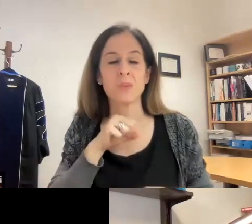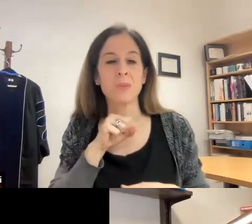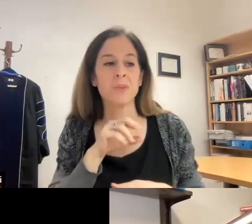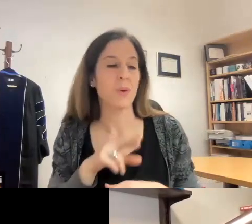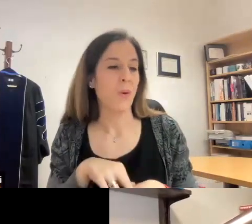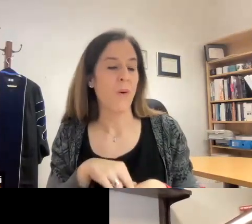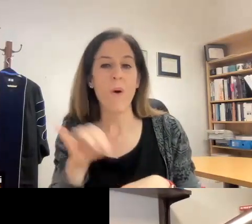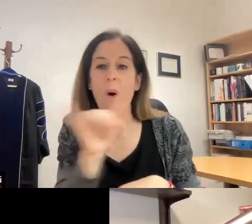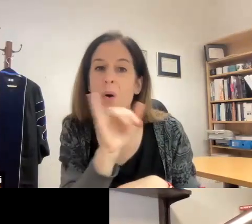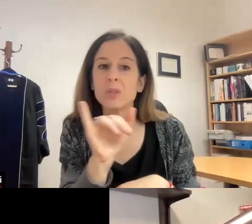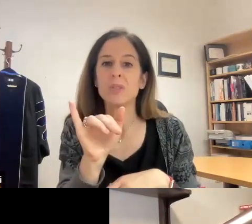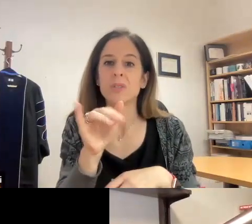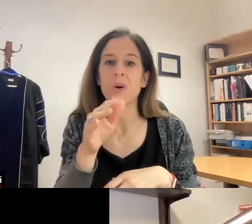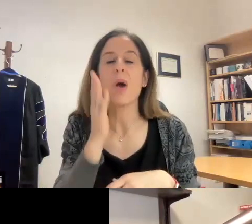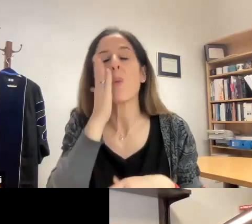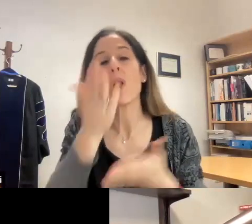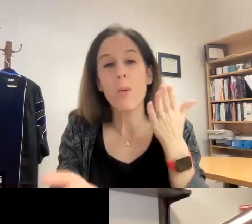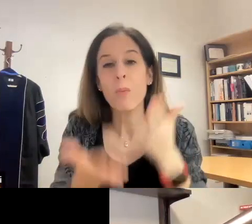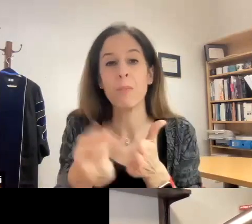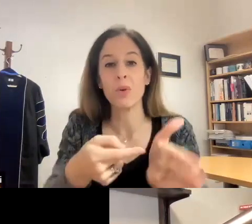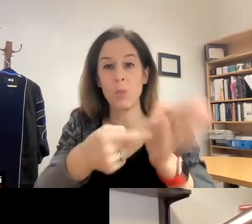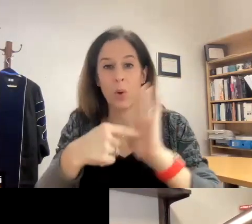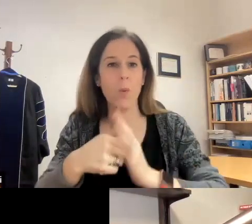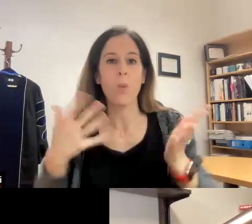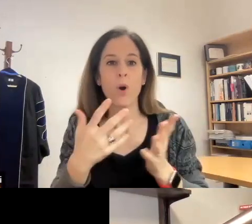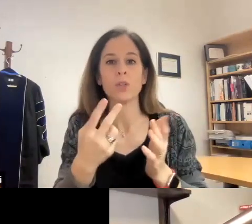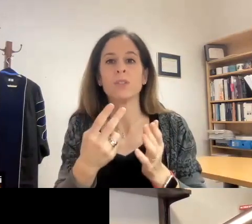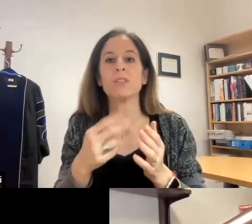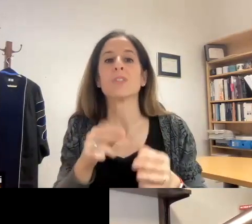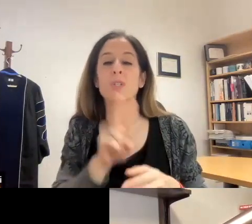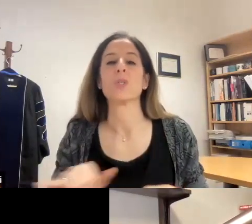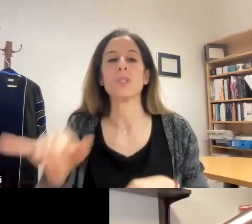up to the time of the funding. » DR. OLIVER ROLLINS: Absolutely.